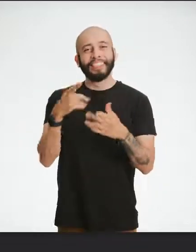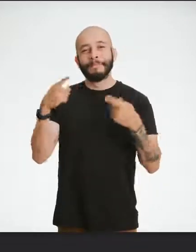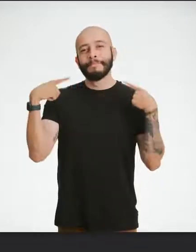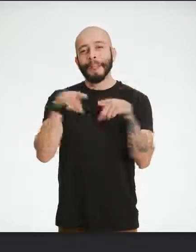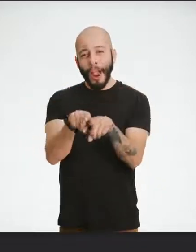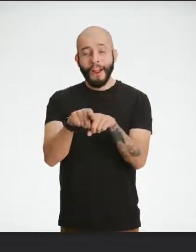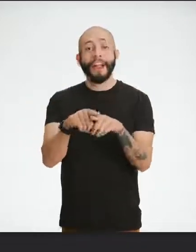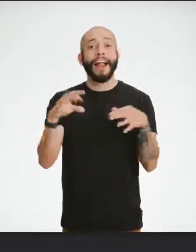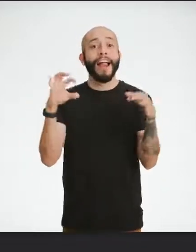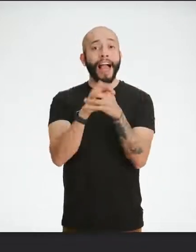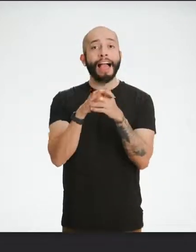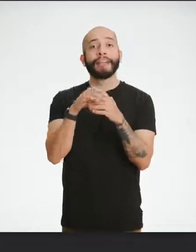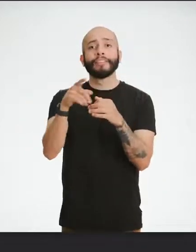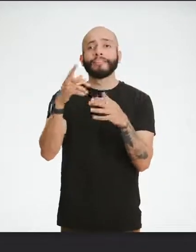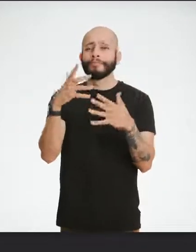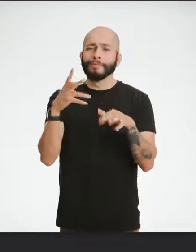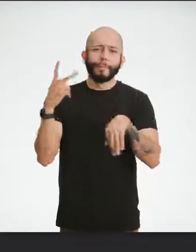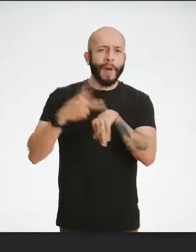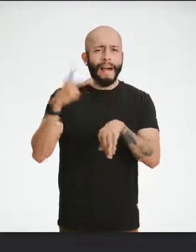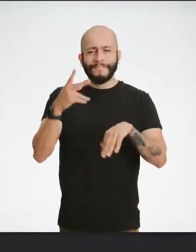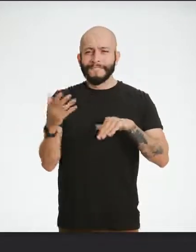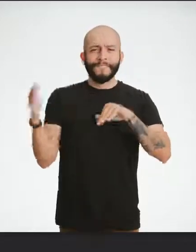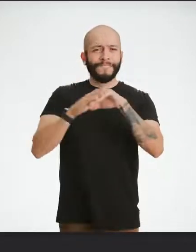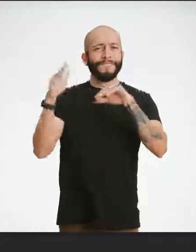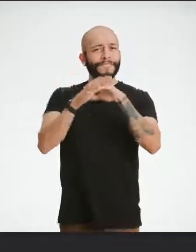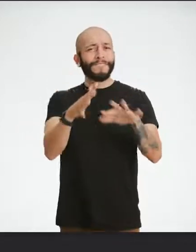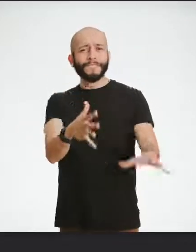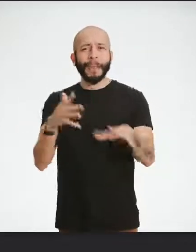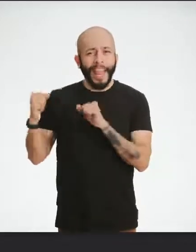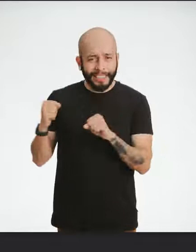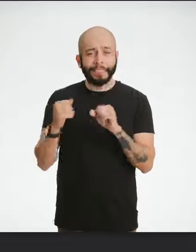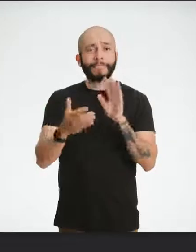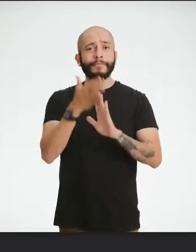Thanks to new parallelization efforts, link time is up to twice as fast.